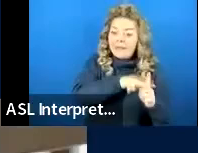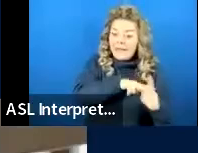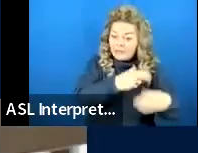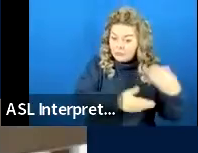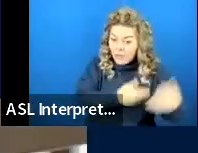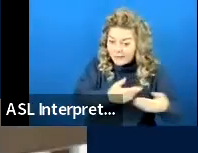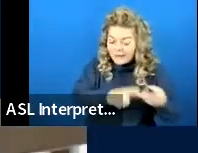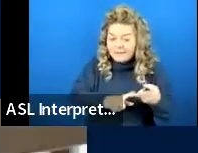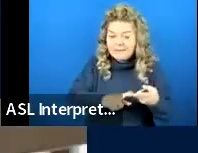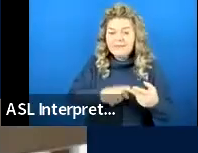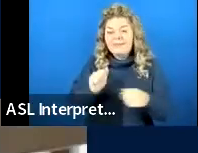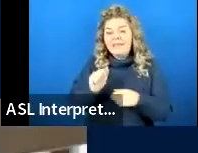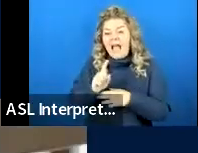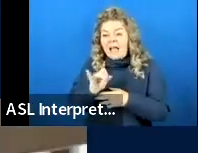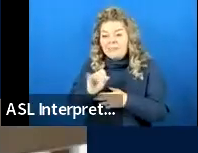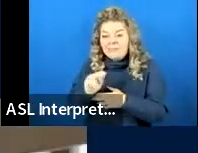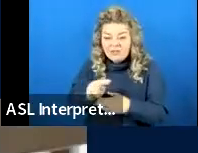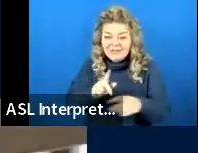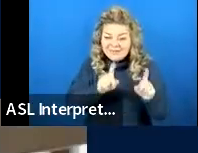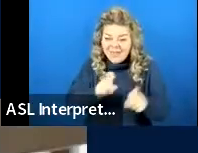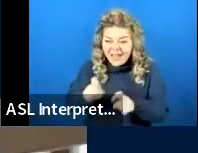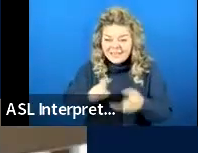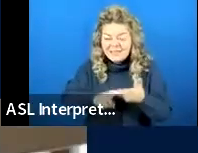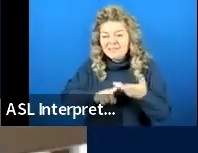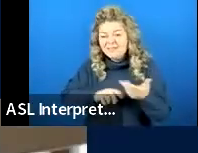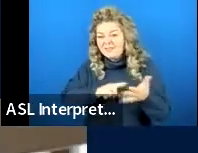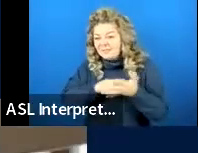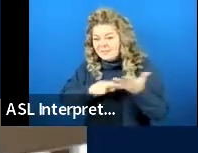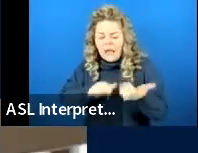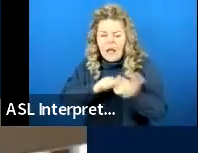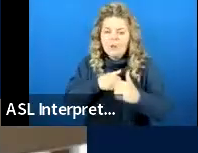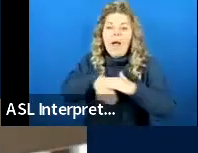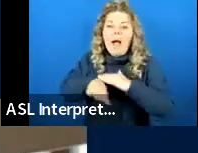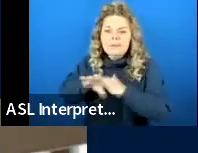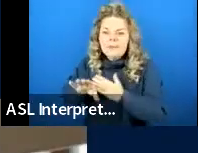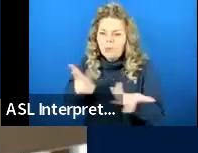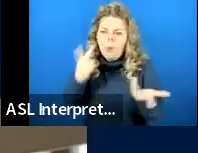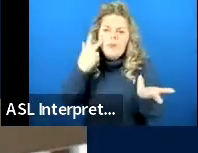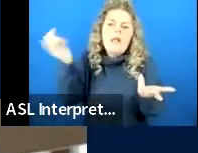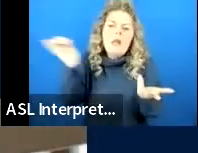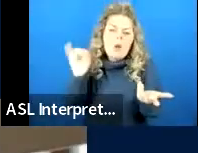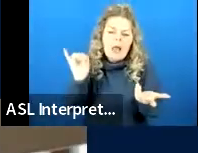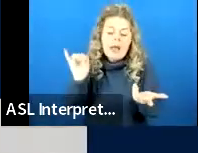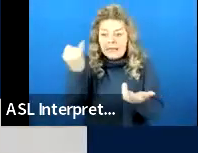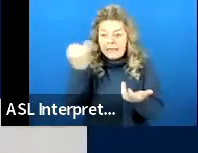admissions test for dentistry, and also how to gain access and see what would it be like to be on the campus